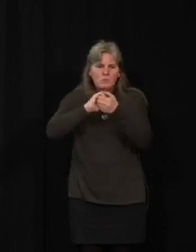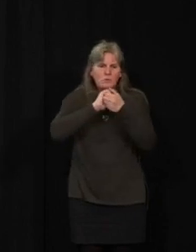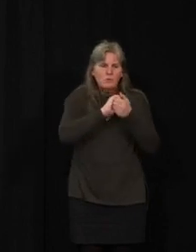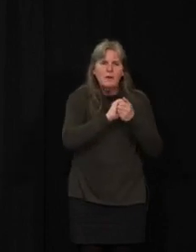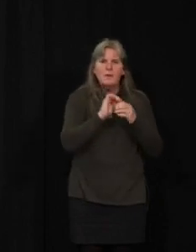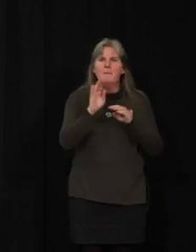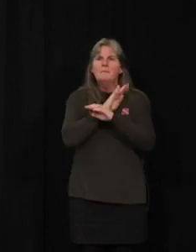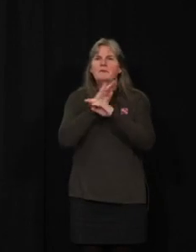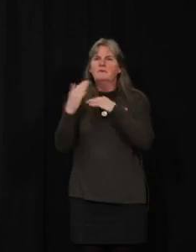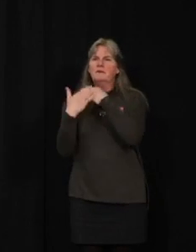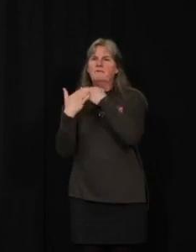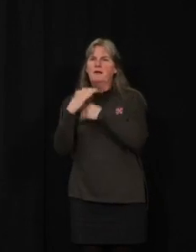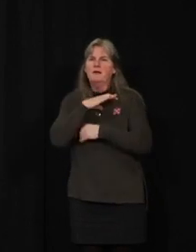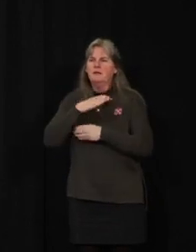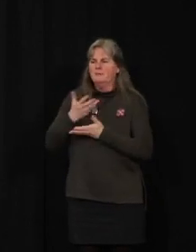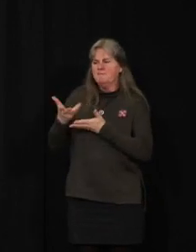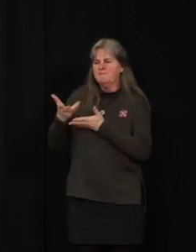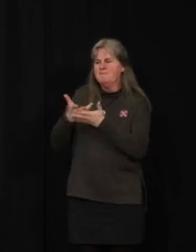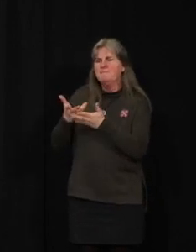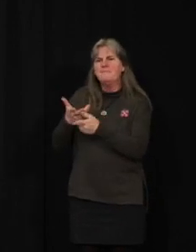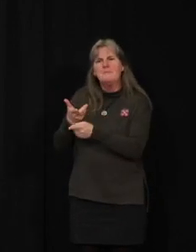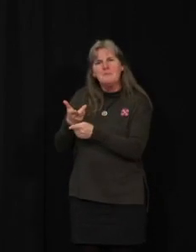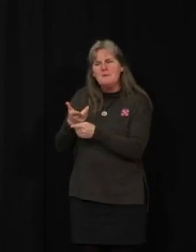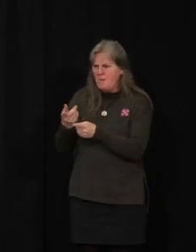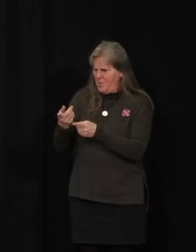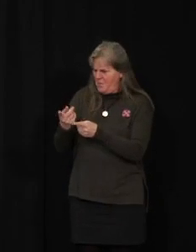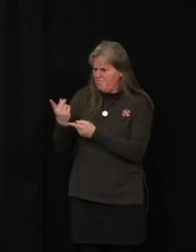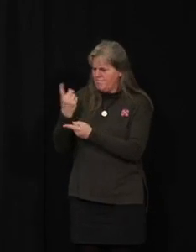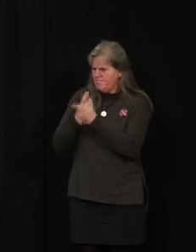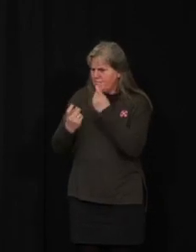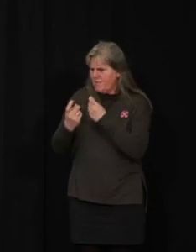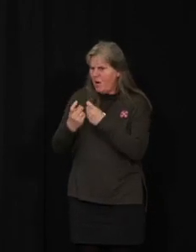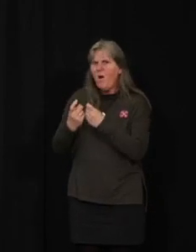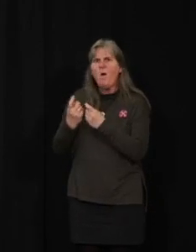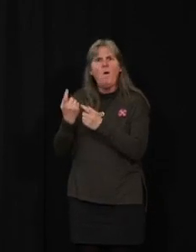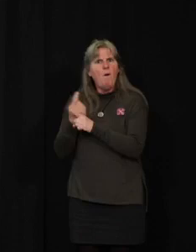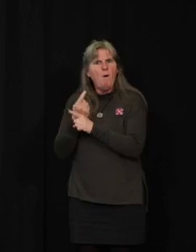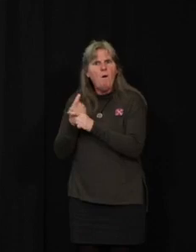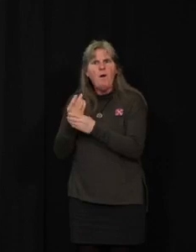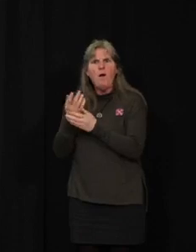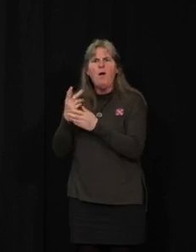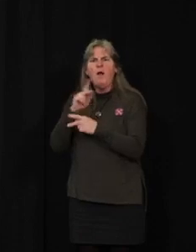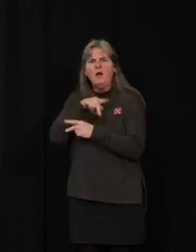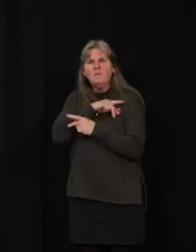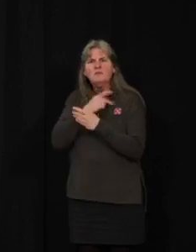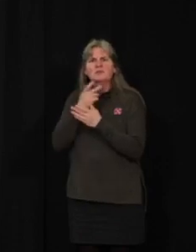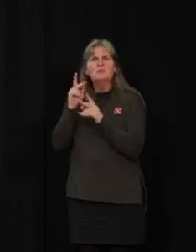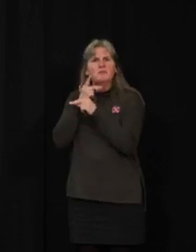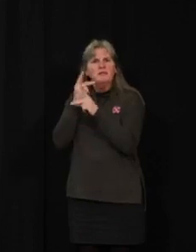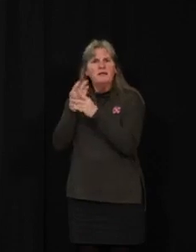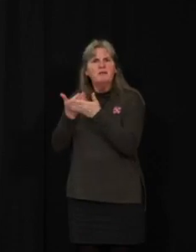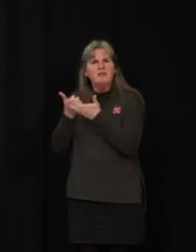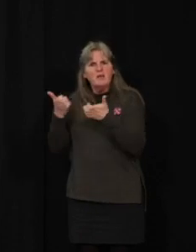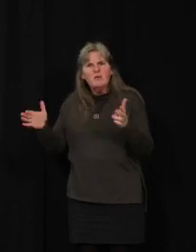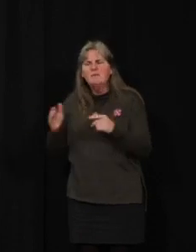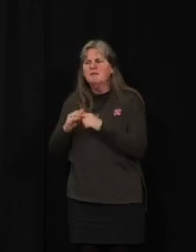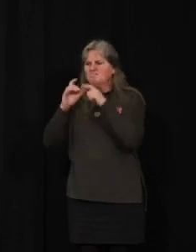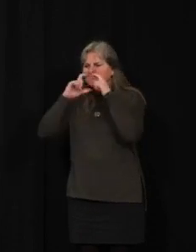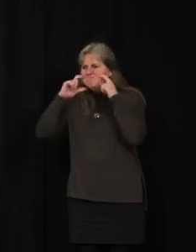questions on personal protective equipment, but also on when and how we are going to open are clarified.